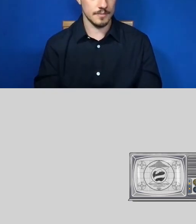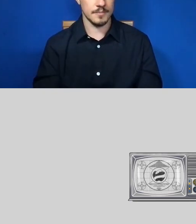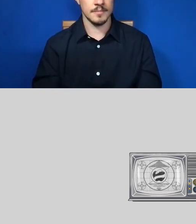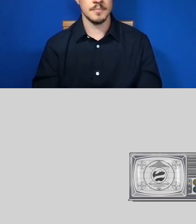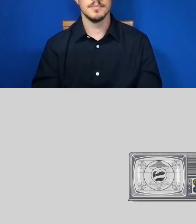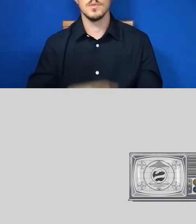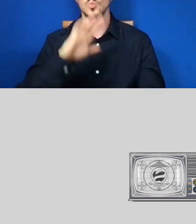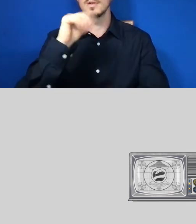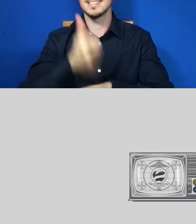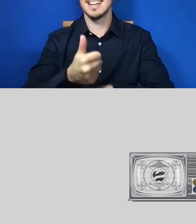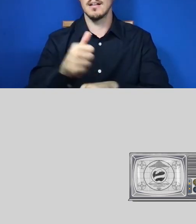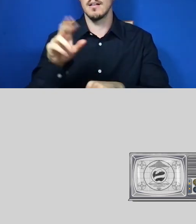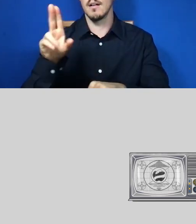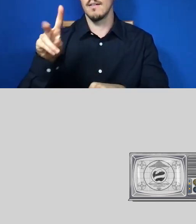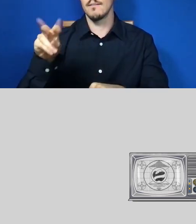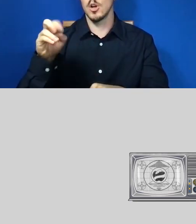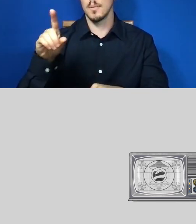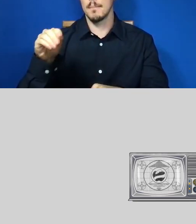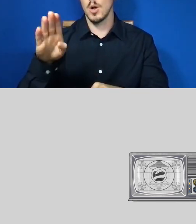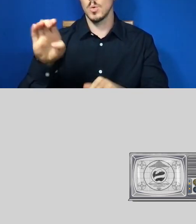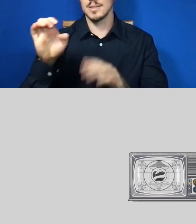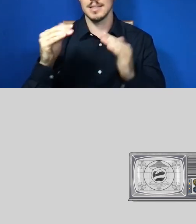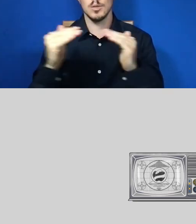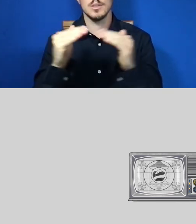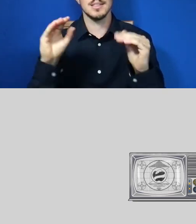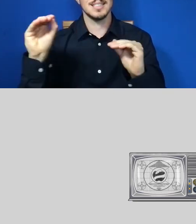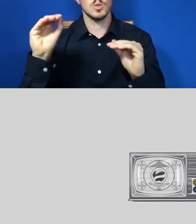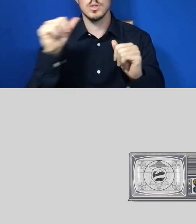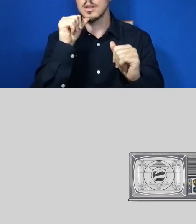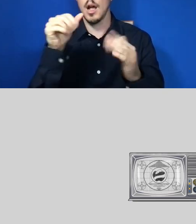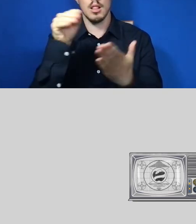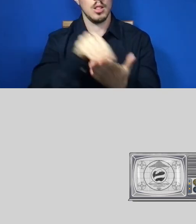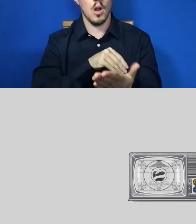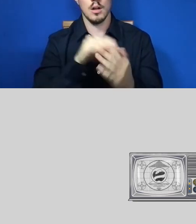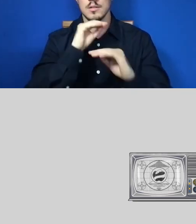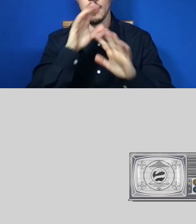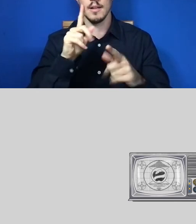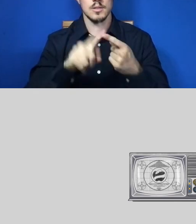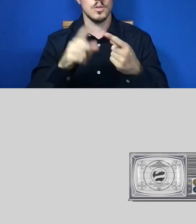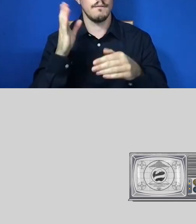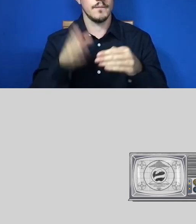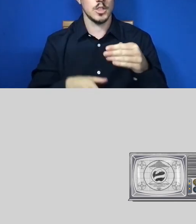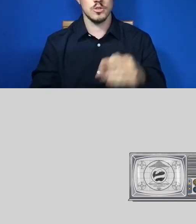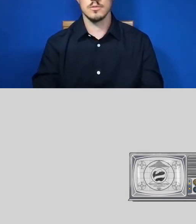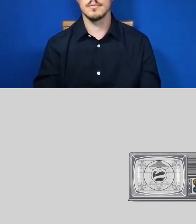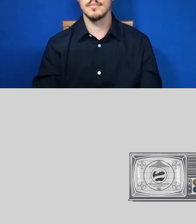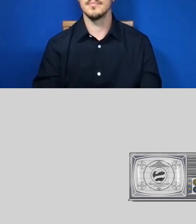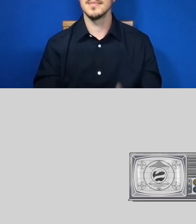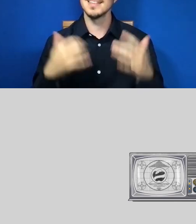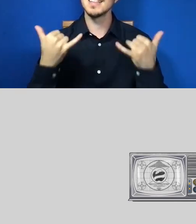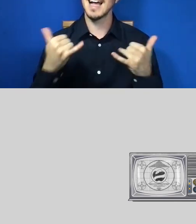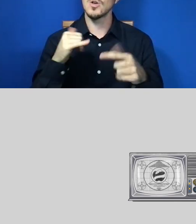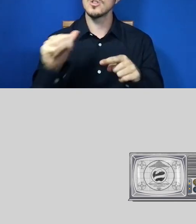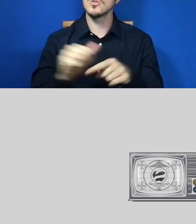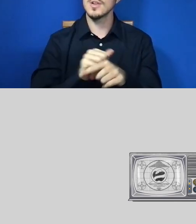and we'll set verbos equal to zero to not show any logs. Now, once you're done training your model,